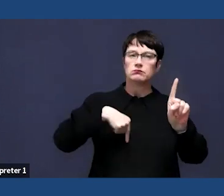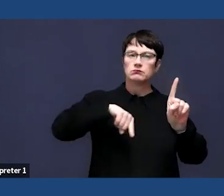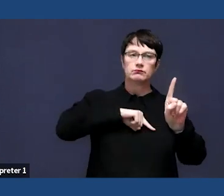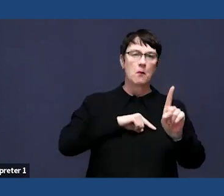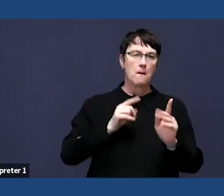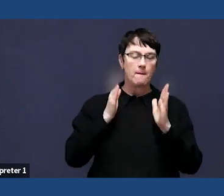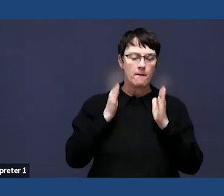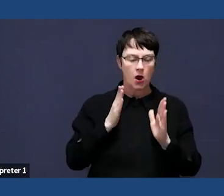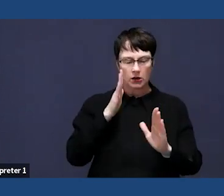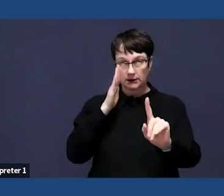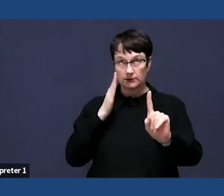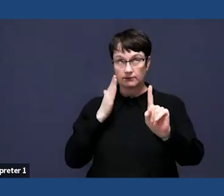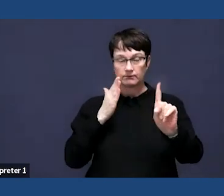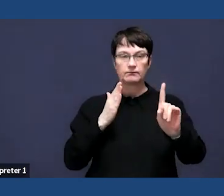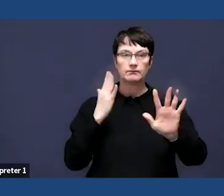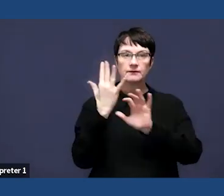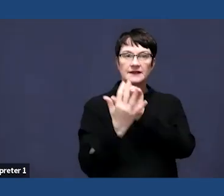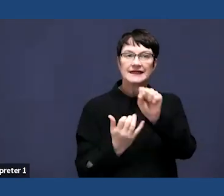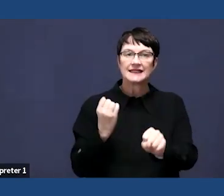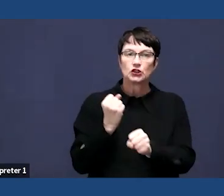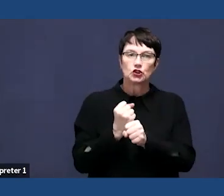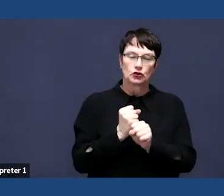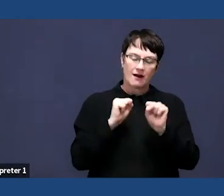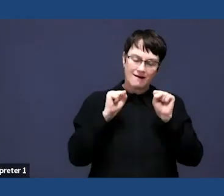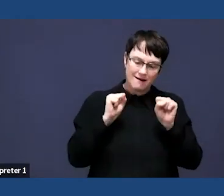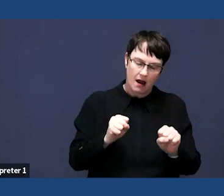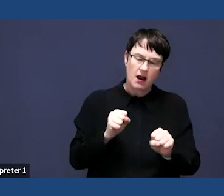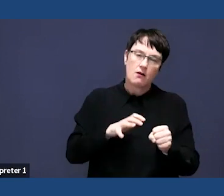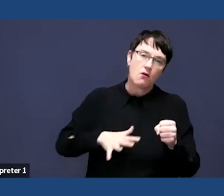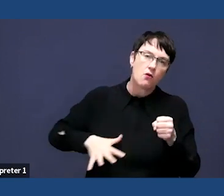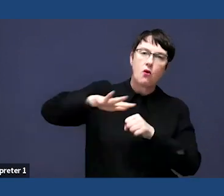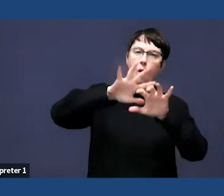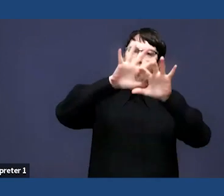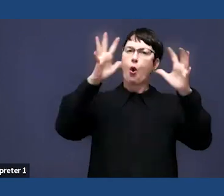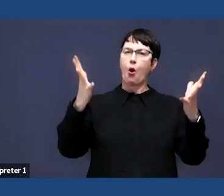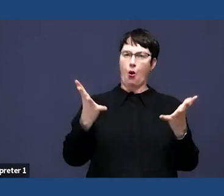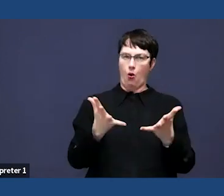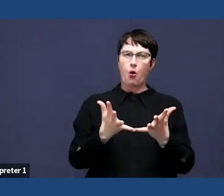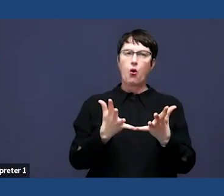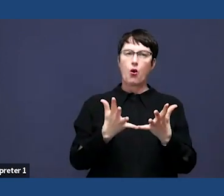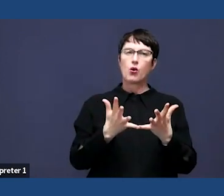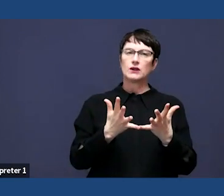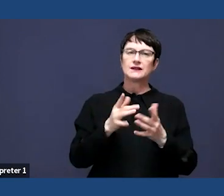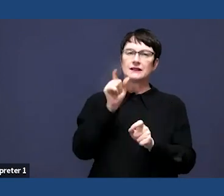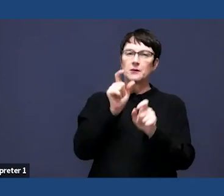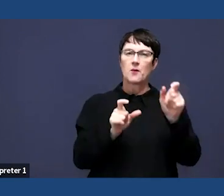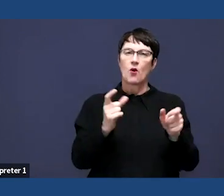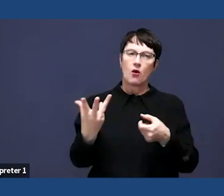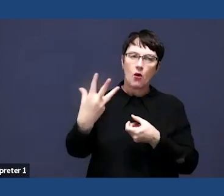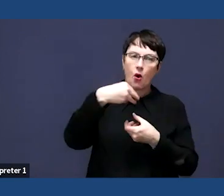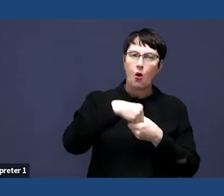Leaving no one behind including goals coming from ageing.